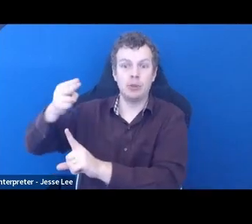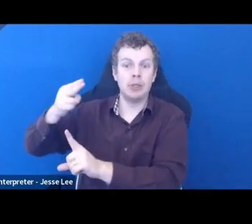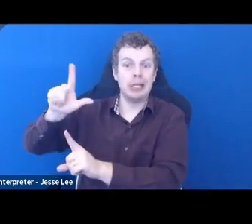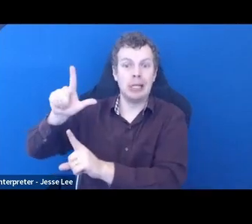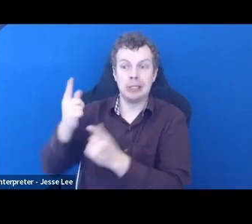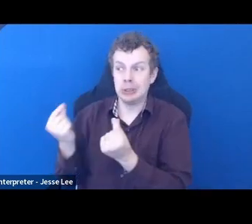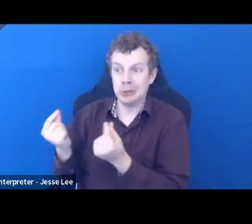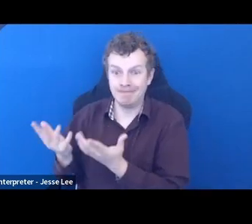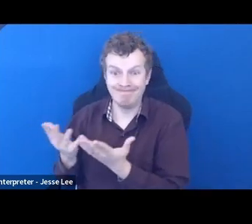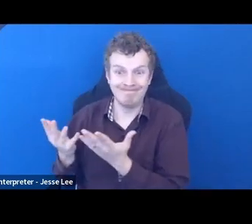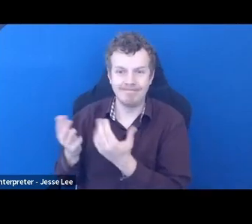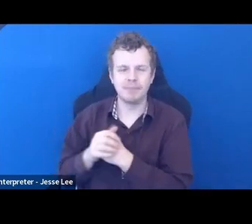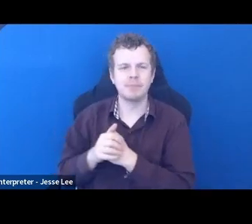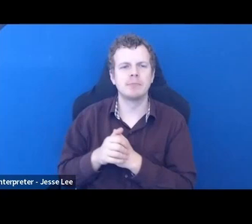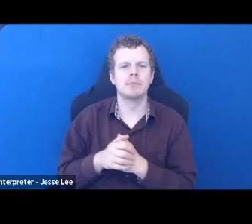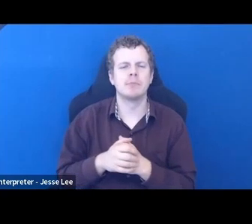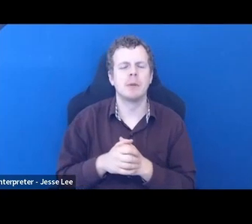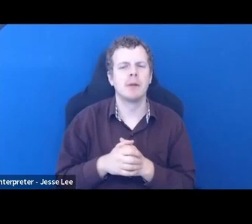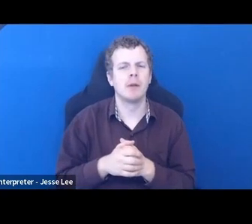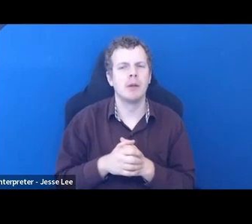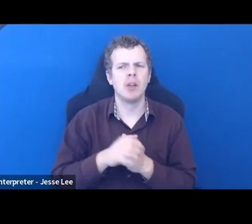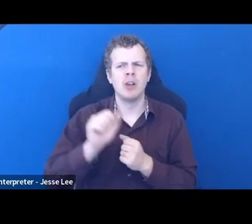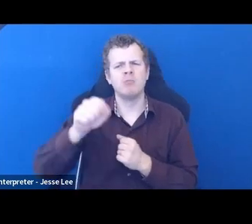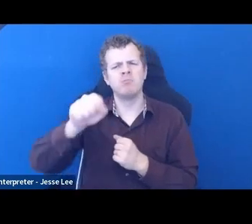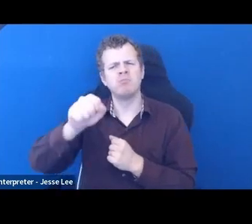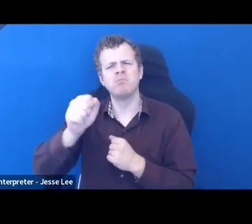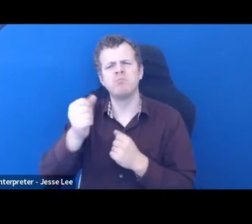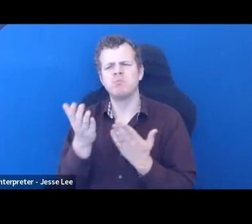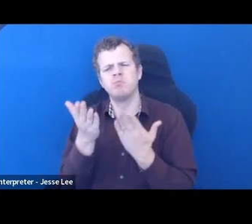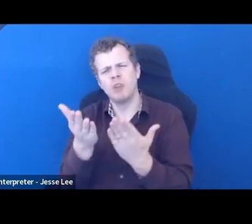I think there are some things that we can do though, right?